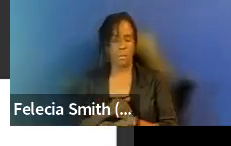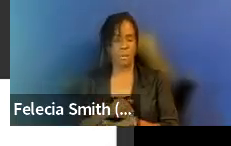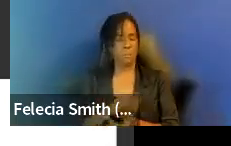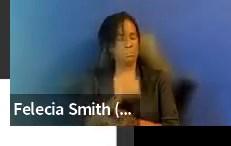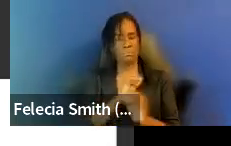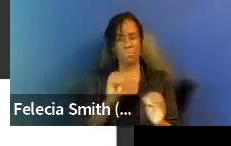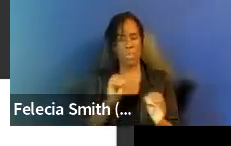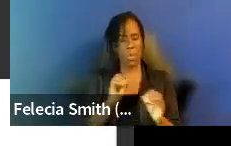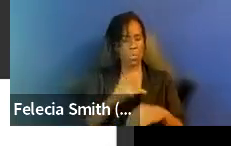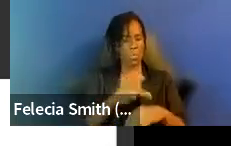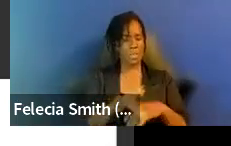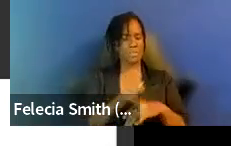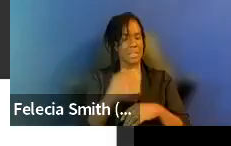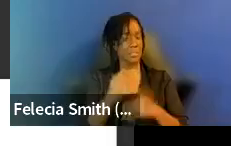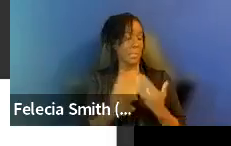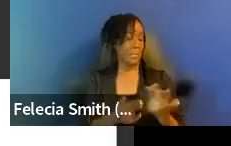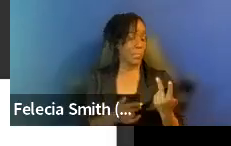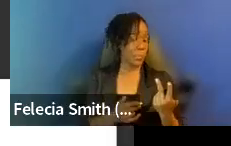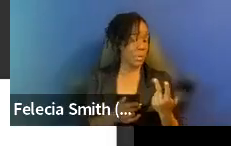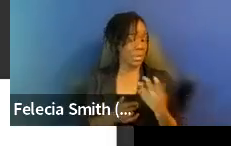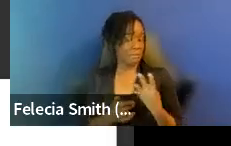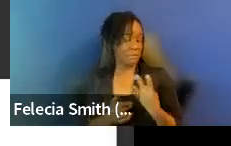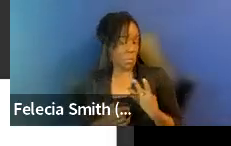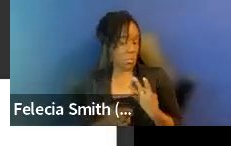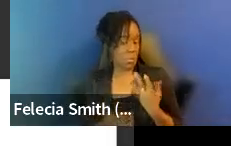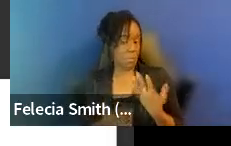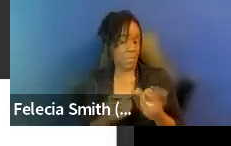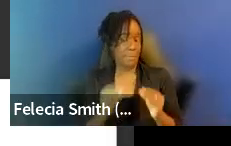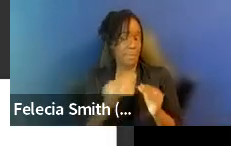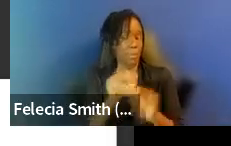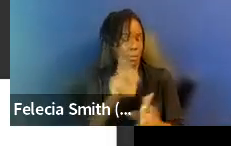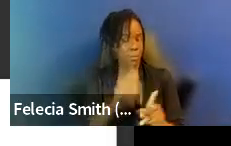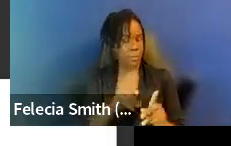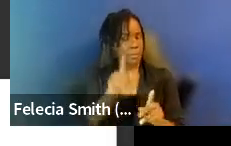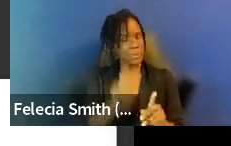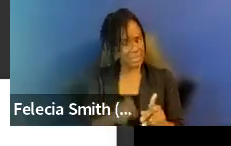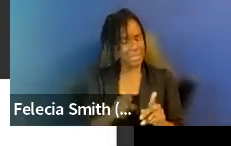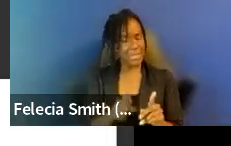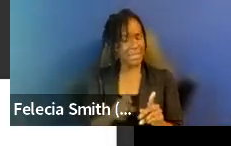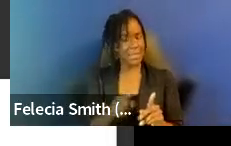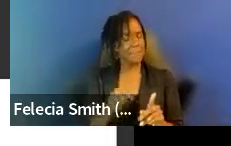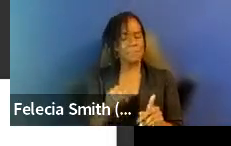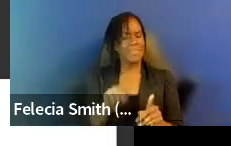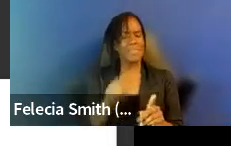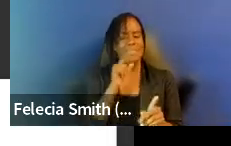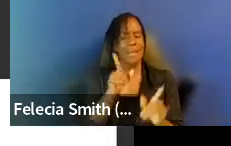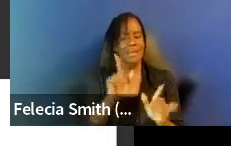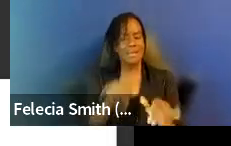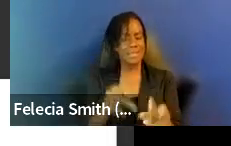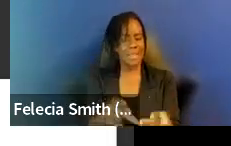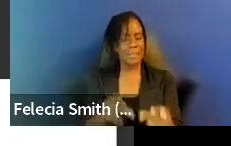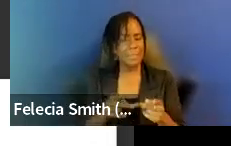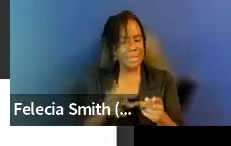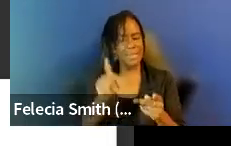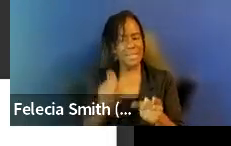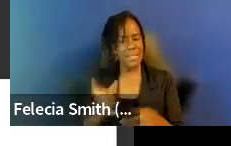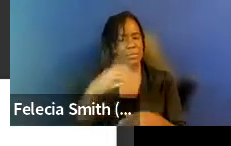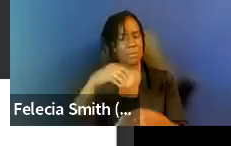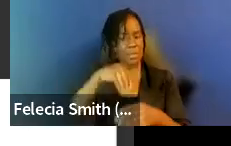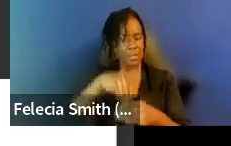One of the examples I like to give is when we started with synchronous telehealth, many